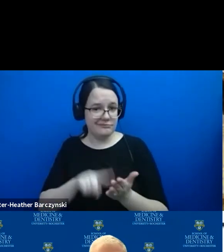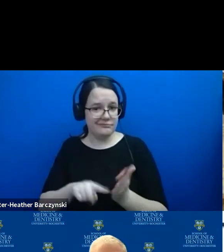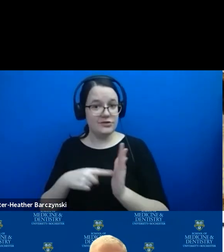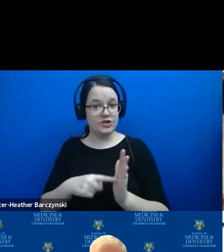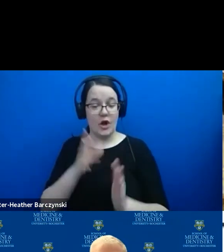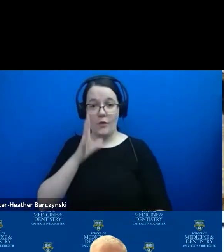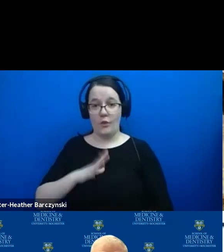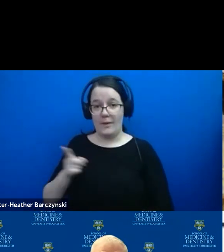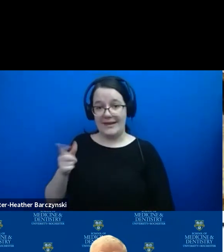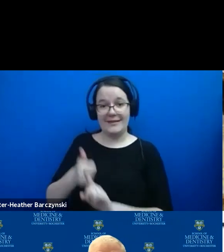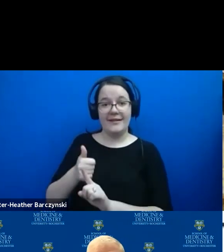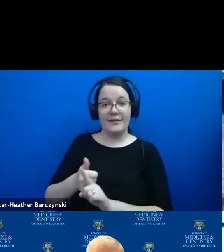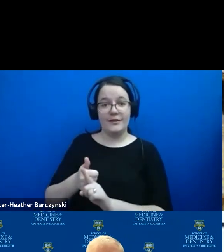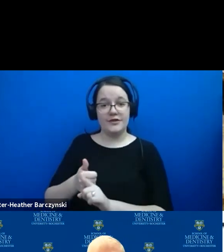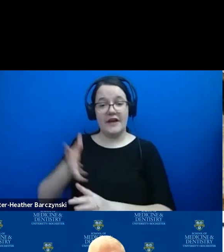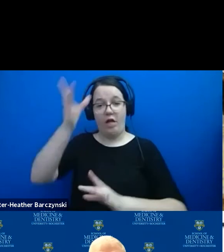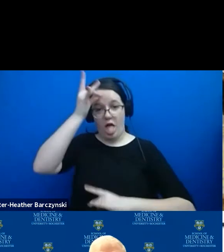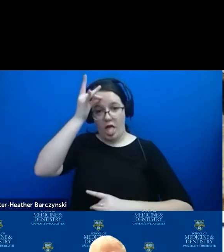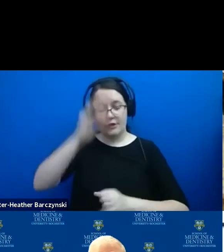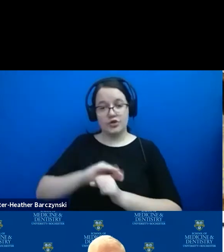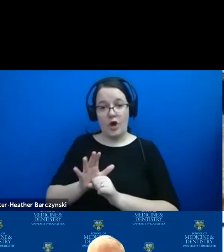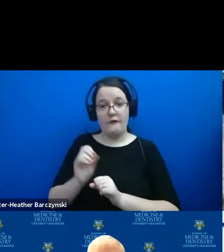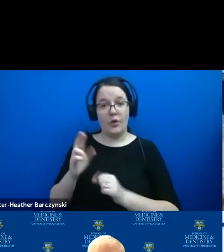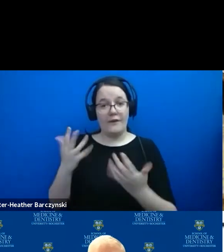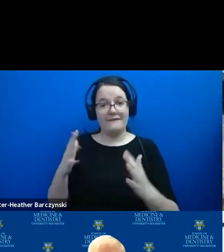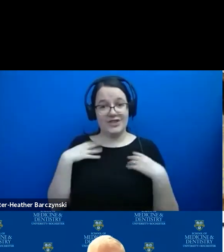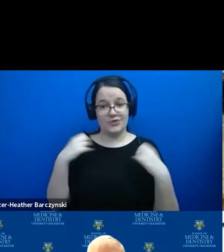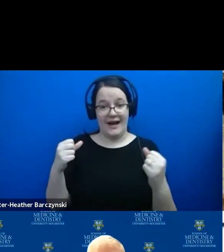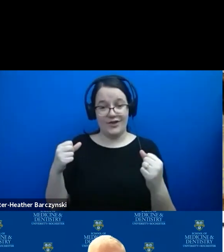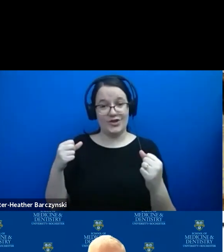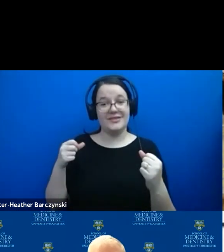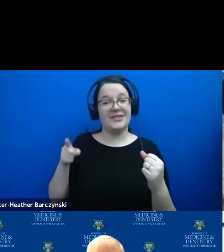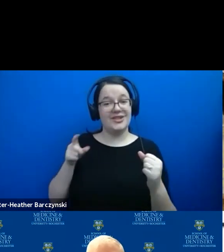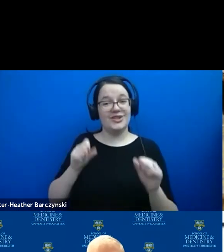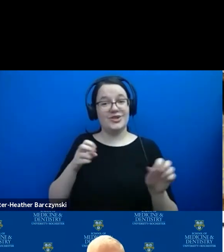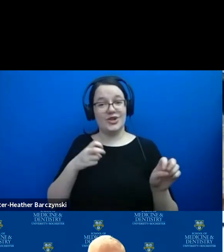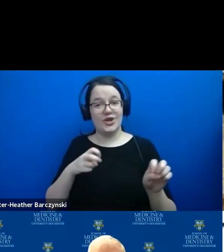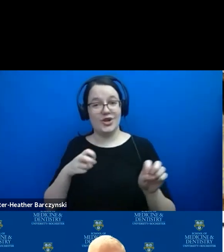covid19 or had recovered were able to transfer substantial amount of neutralizing antibodies